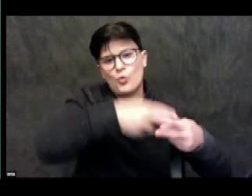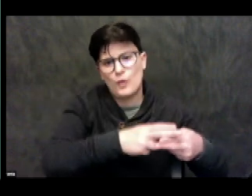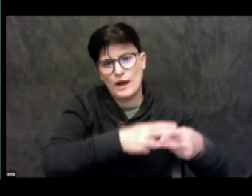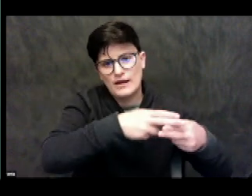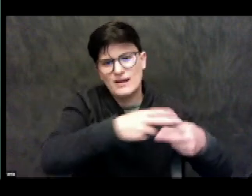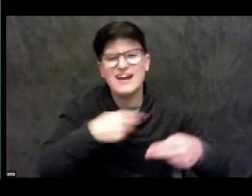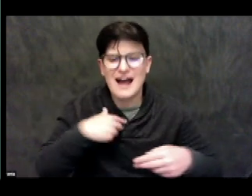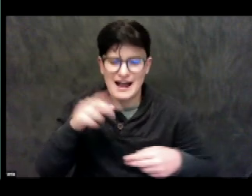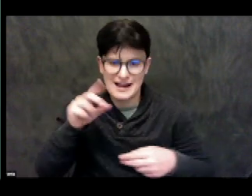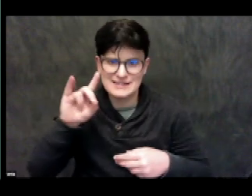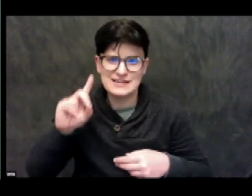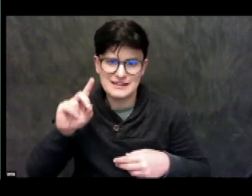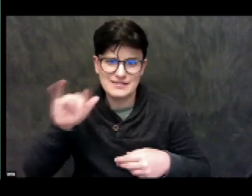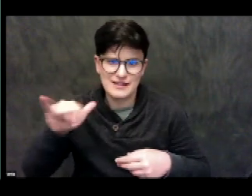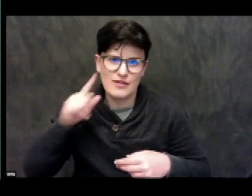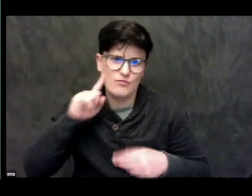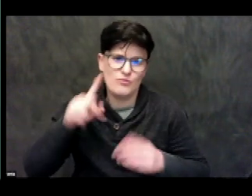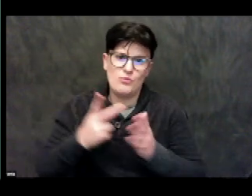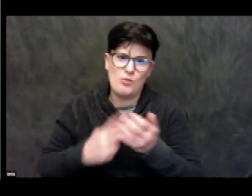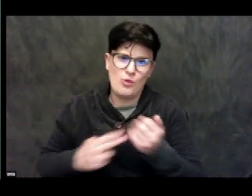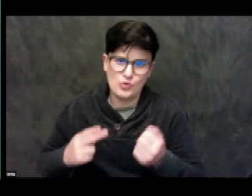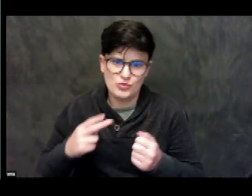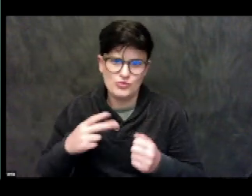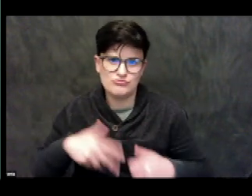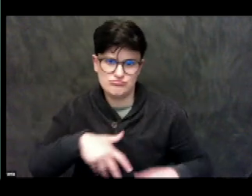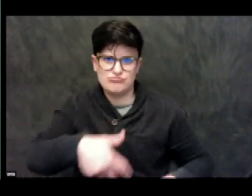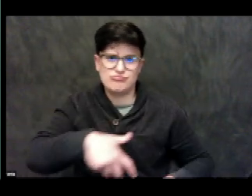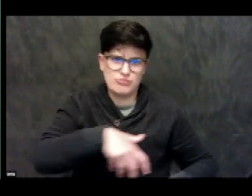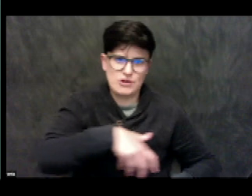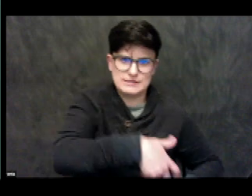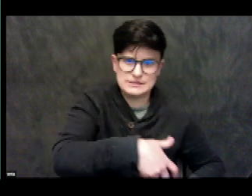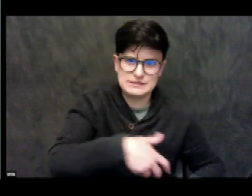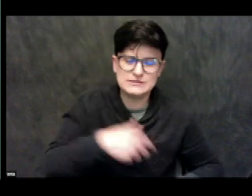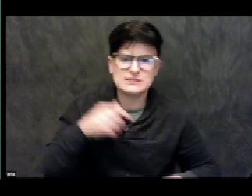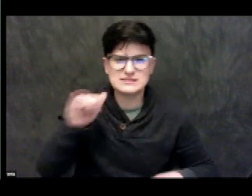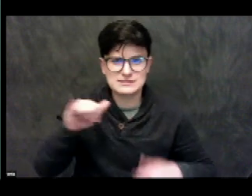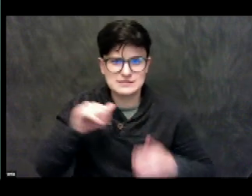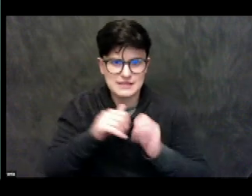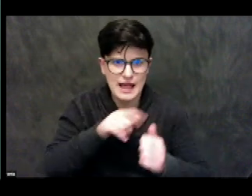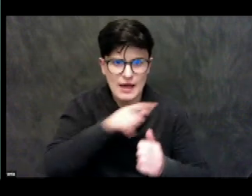That's how they were able to keep track of my weight.